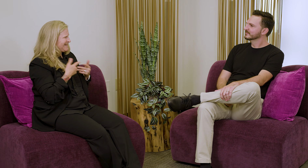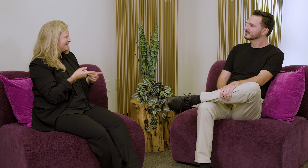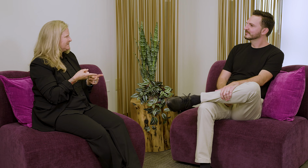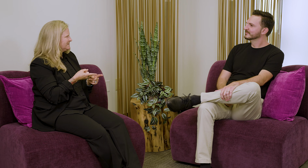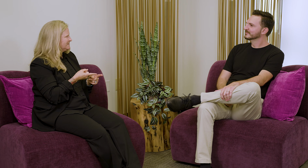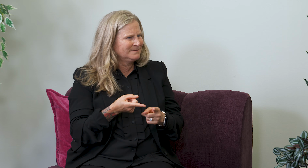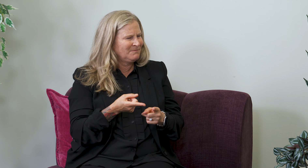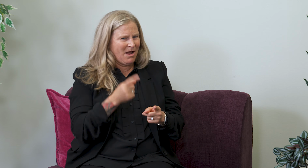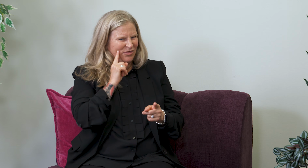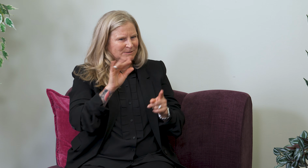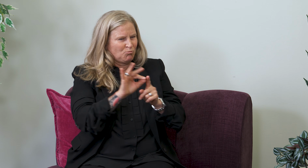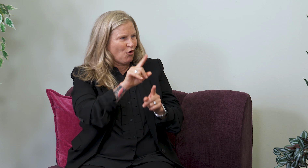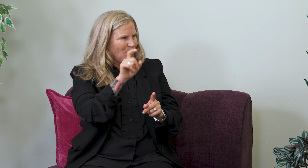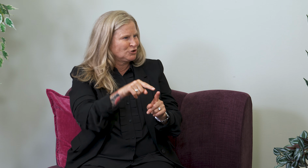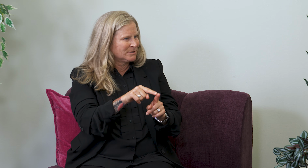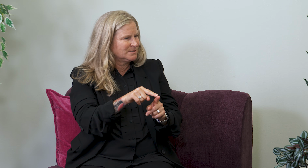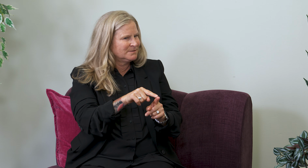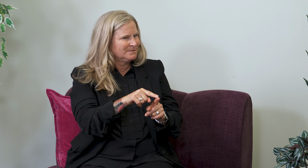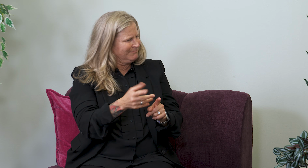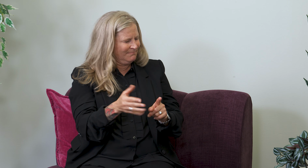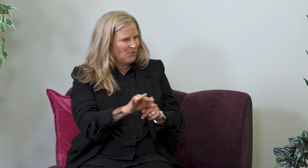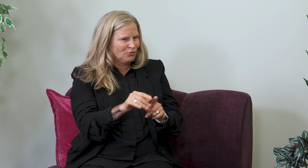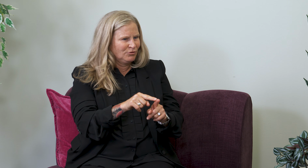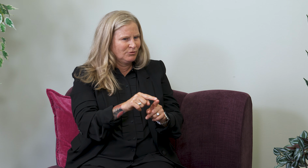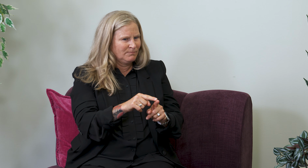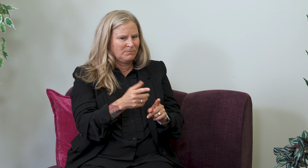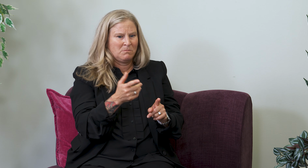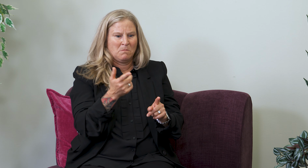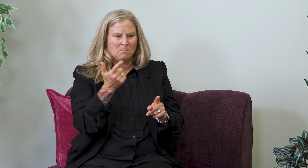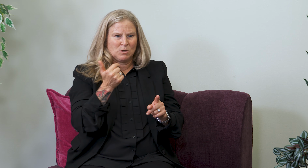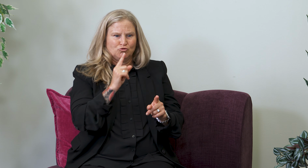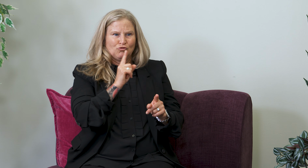I asked myself, “Why am I excited about this position?”